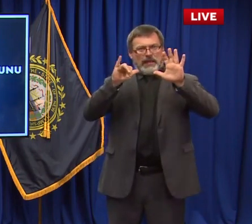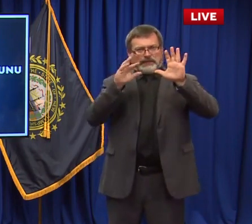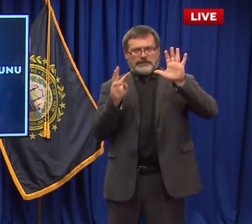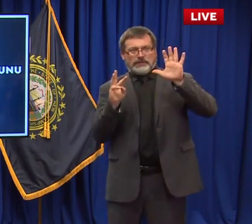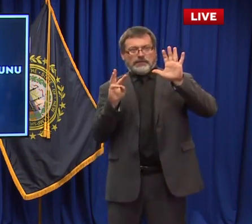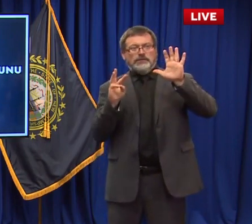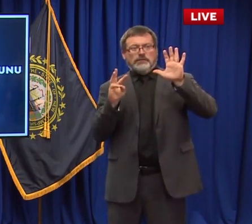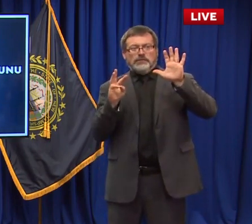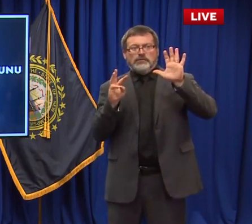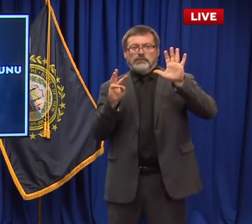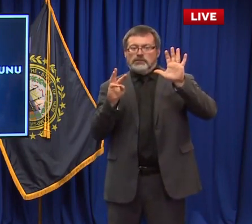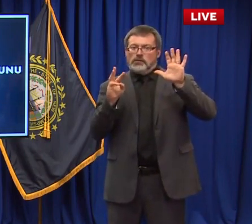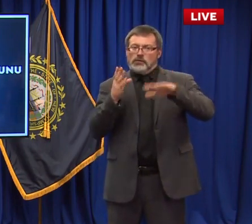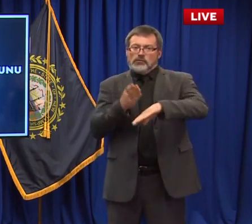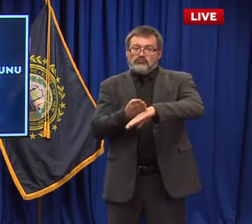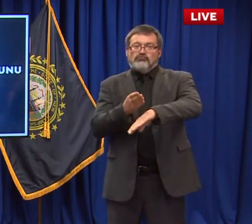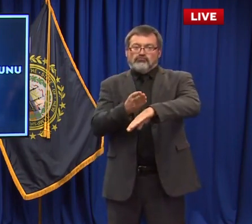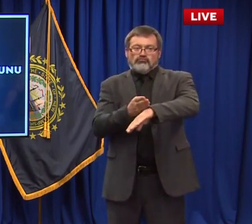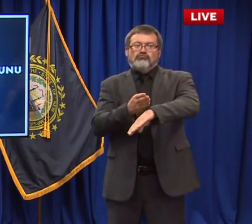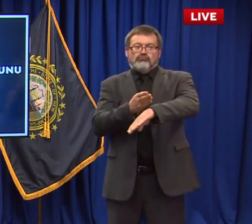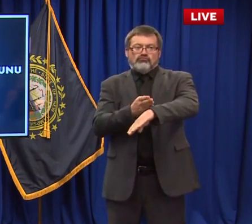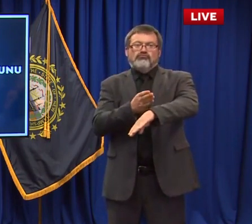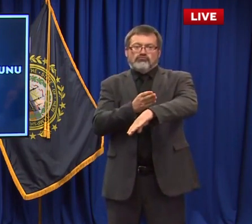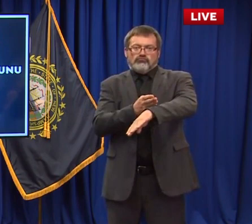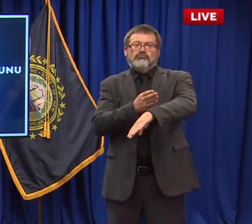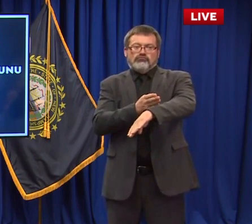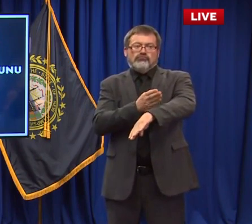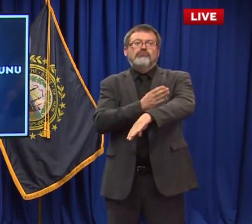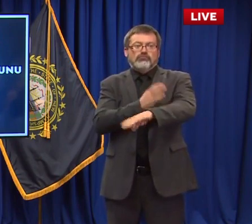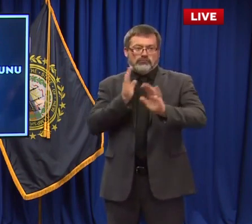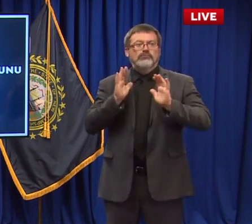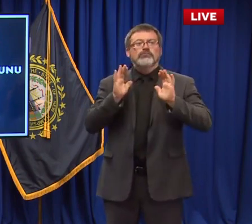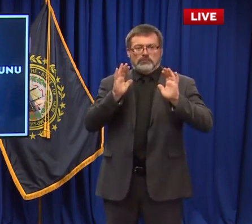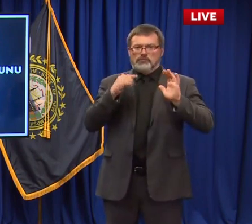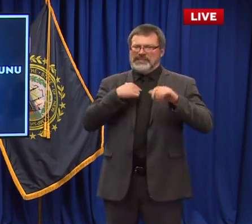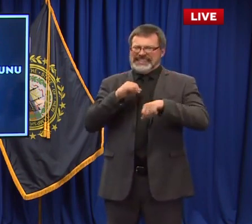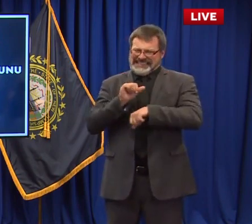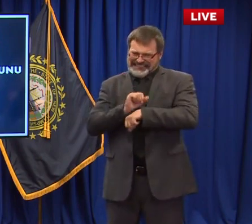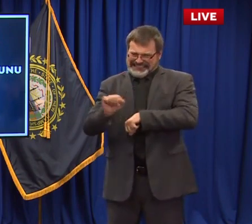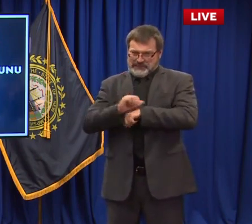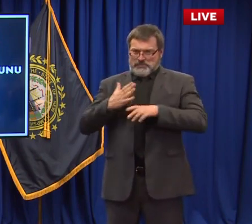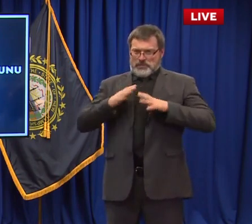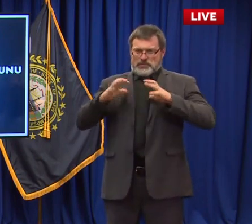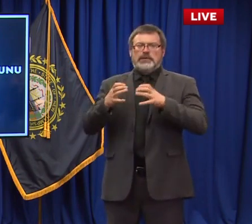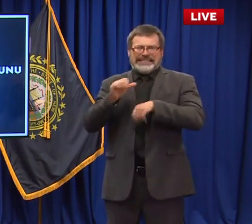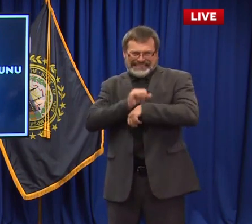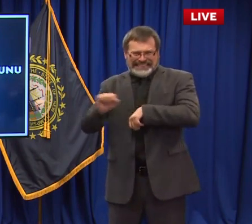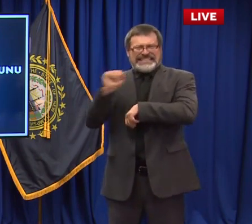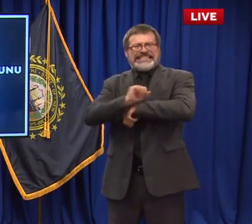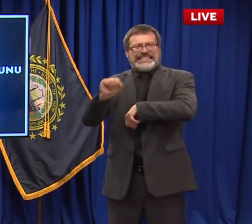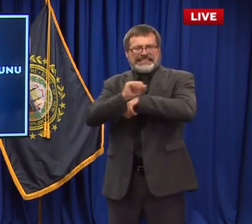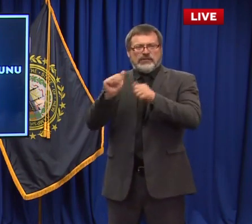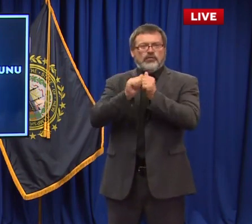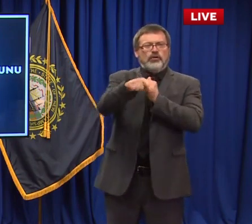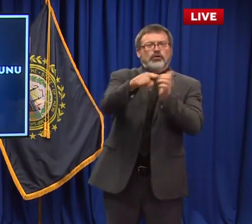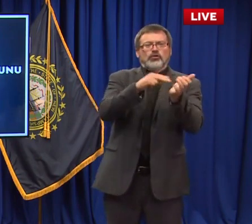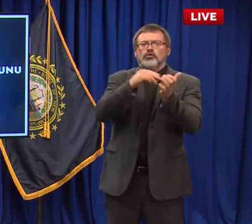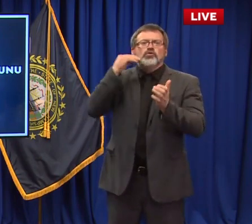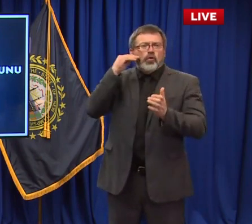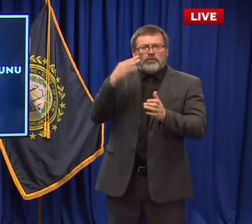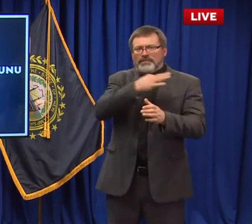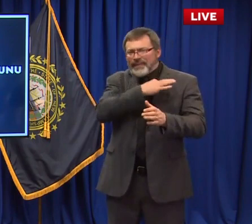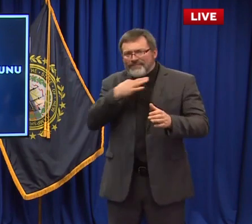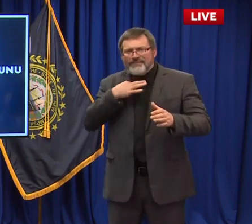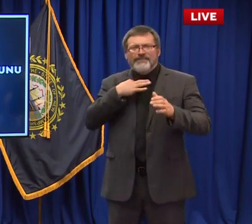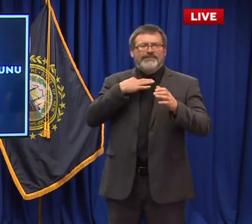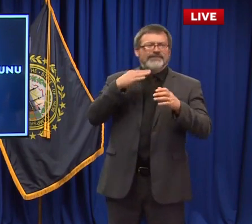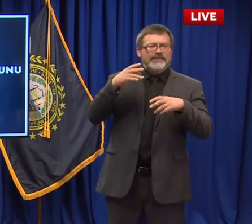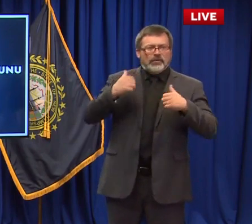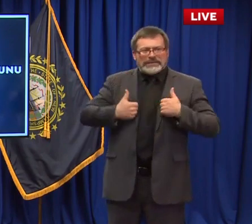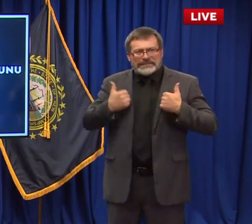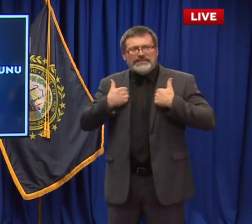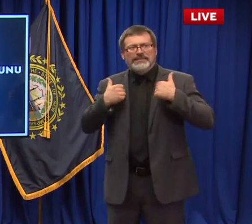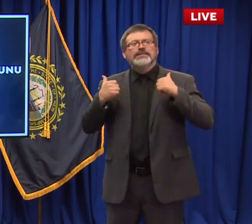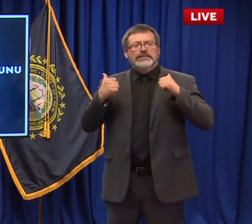ACROSS THE STATE, OUR HATS OFF TO ALL THE FOLKS, ESPECIALLY THE FRONT-LINE WORKERS WORKING IN THOSE FACILITIES MANAGING SOME OF THOSE OUTBREAKS AND GETTING US TO A POSITIVE PLACE,